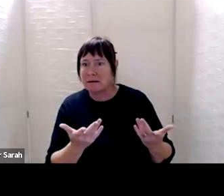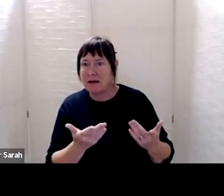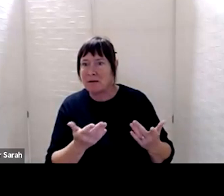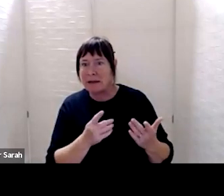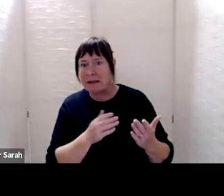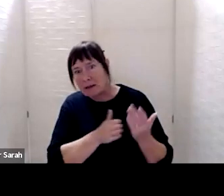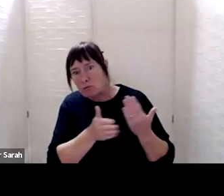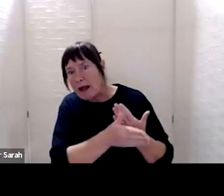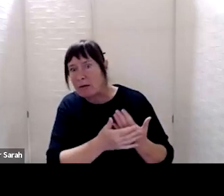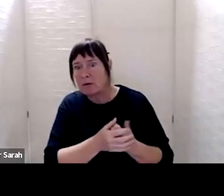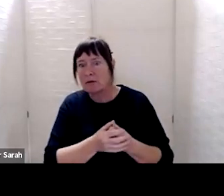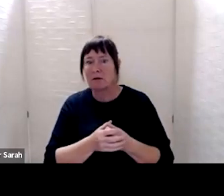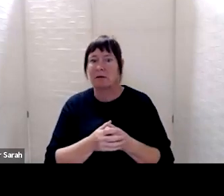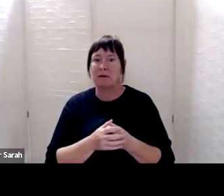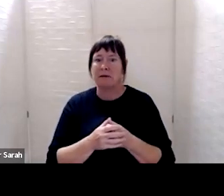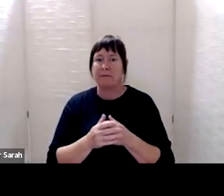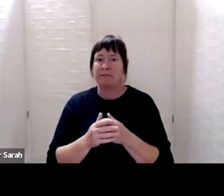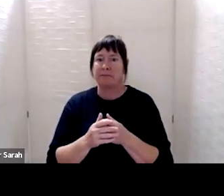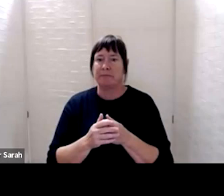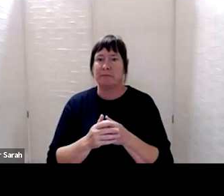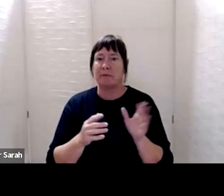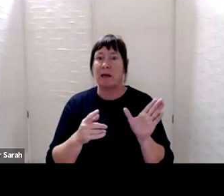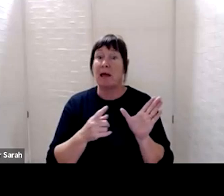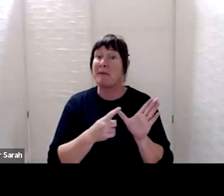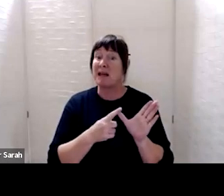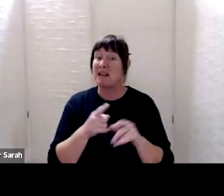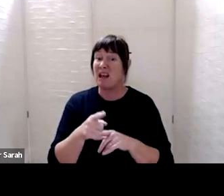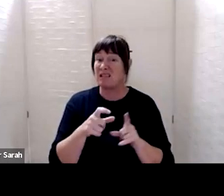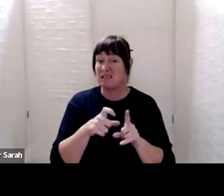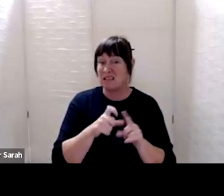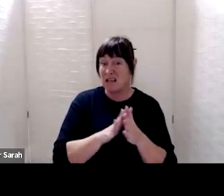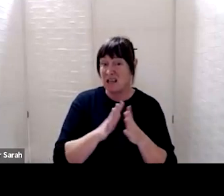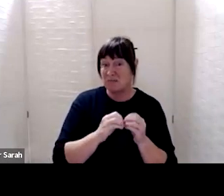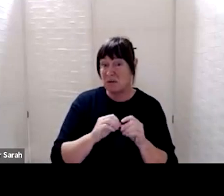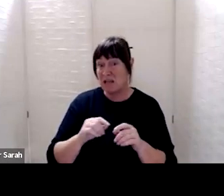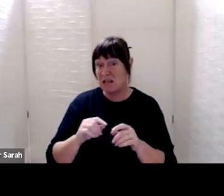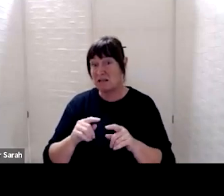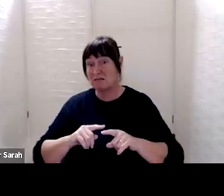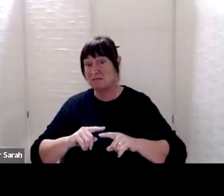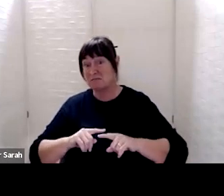It’s a good question, Amanda, is that one for you DHB versus other funding for Carer Support.